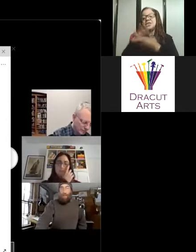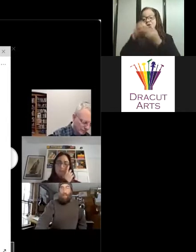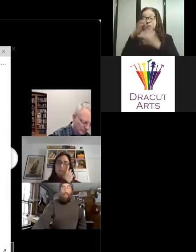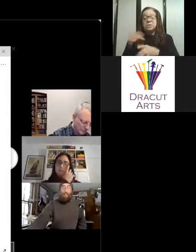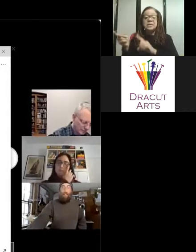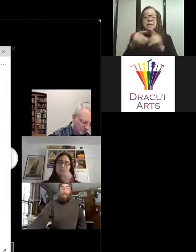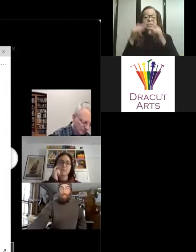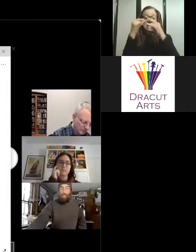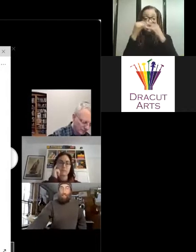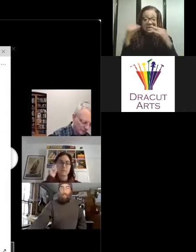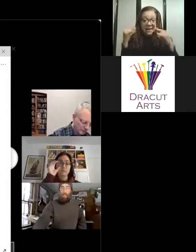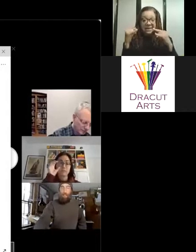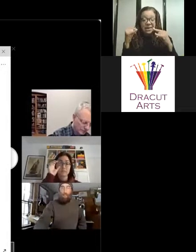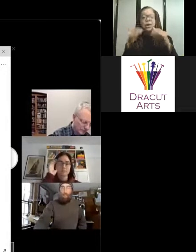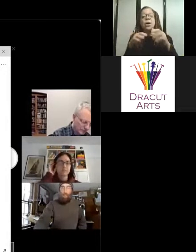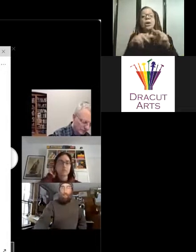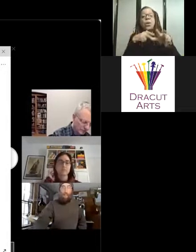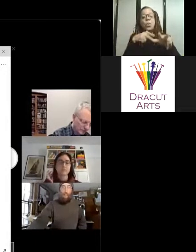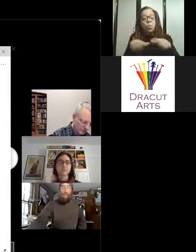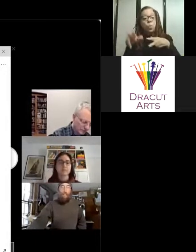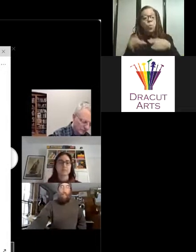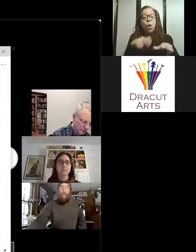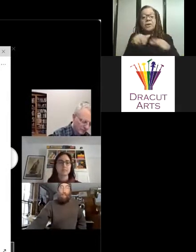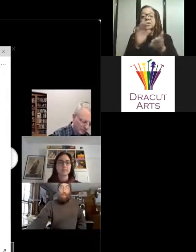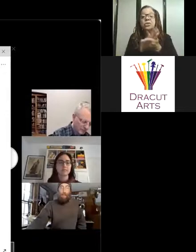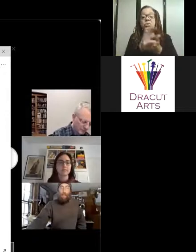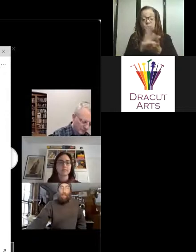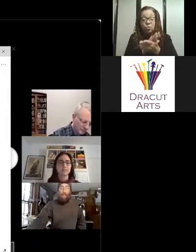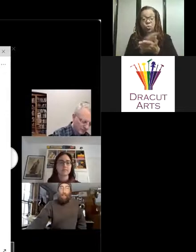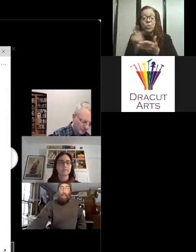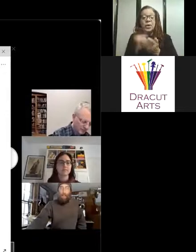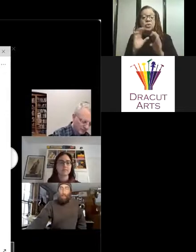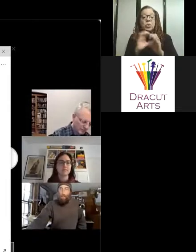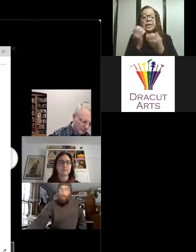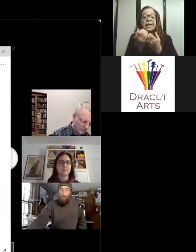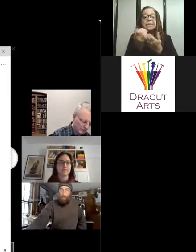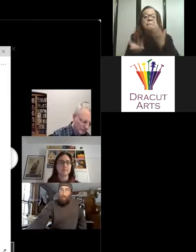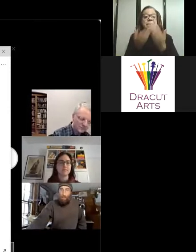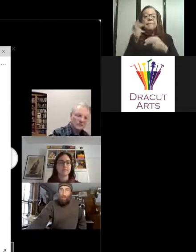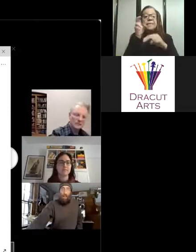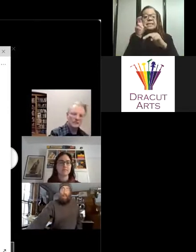walking to this to the school tent where they're doing classes, and maybe sitting down,